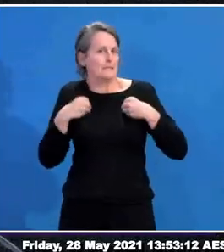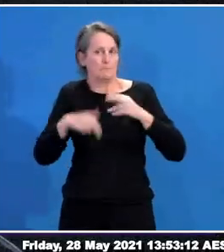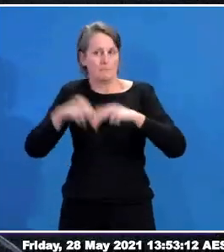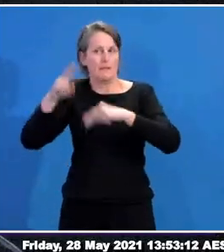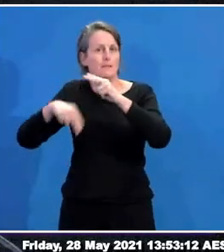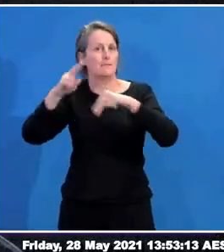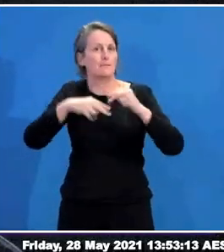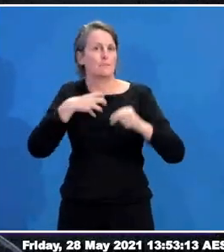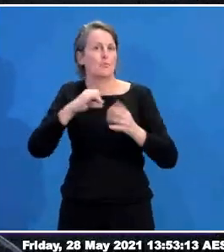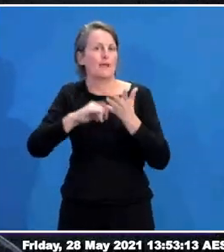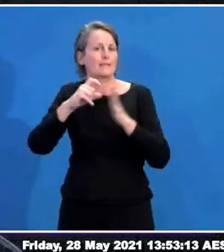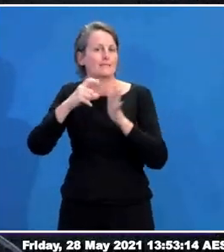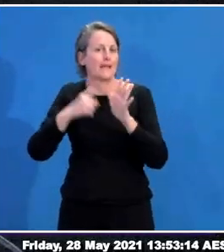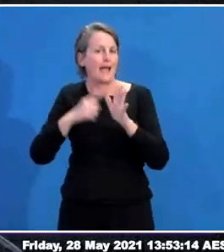that data over the coming months.